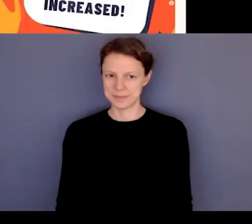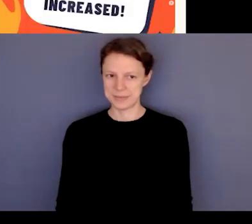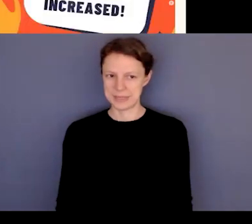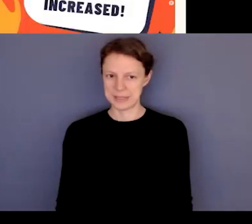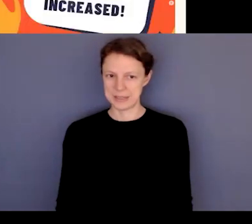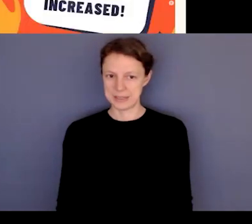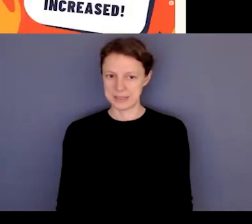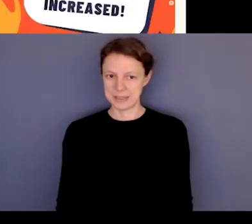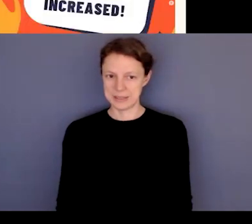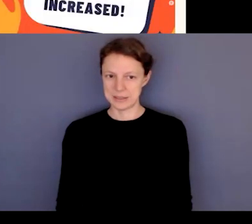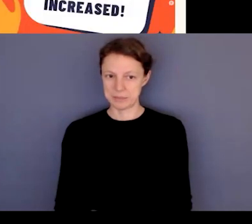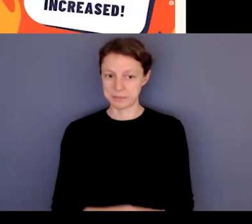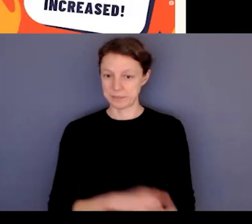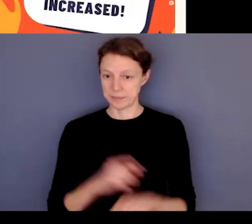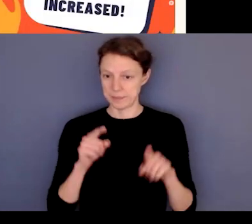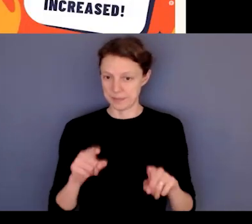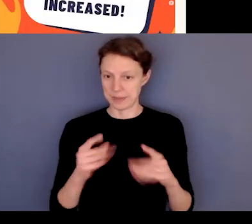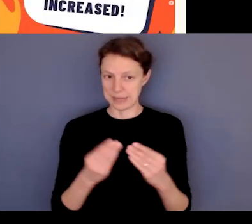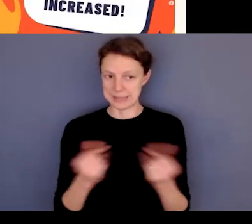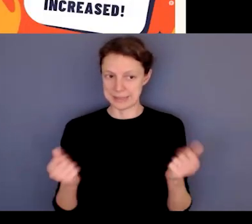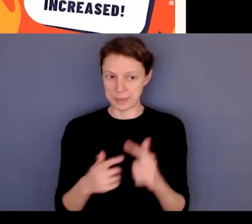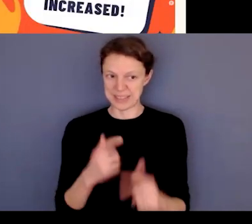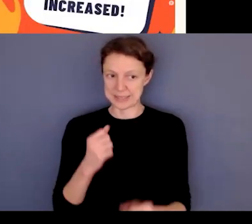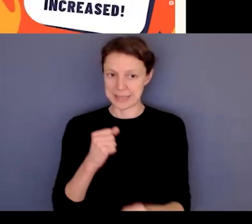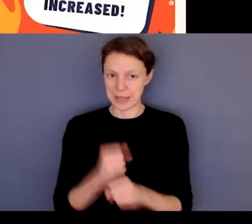And so here are some examples of where we've posted thematically.